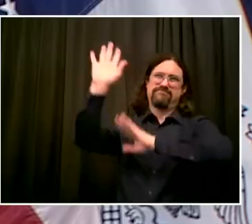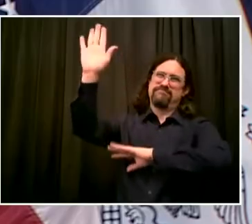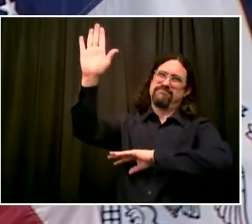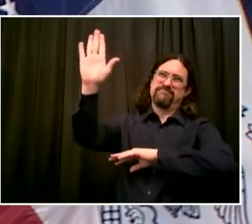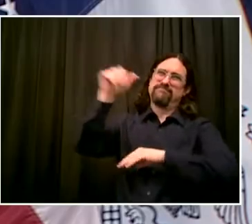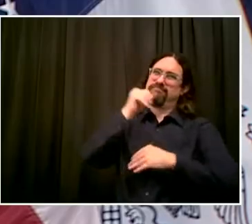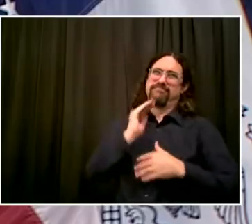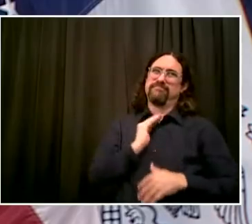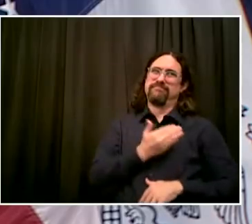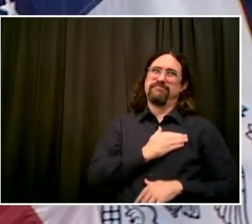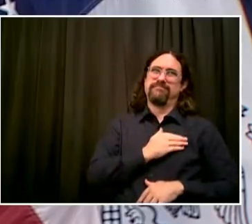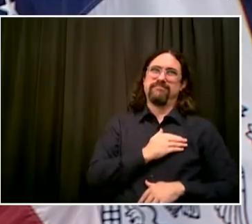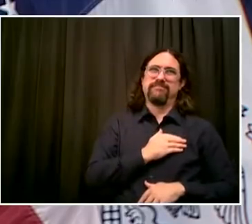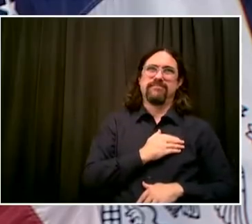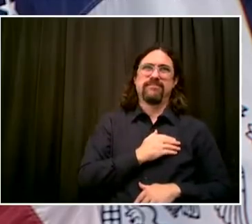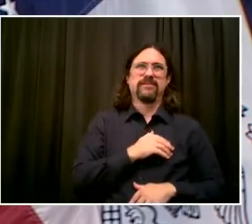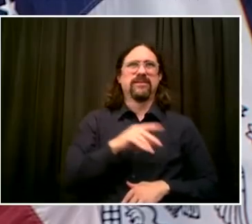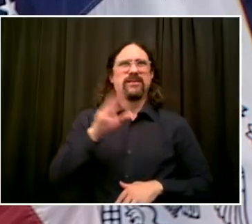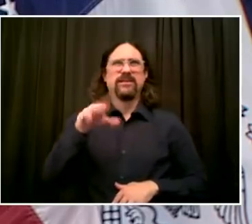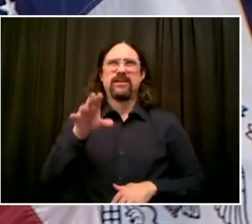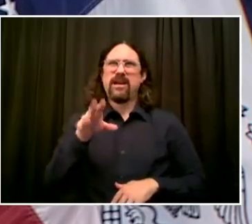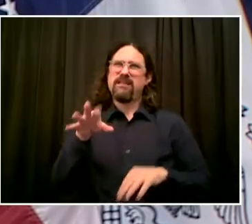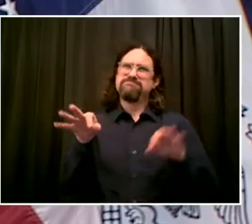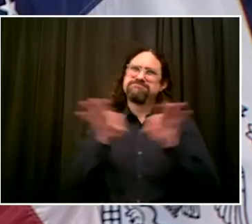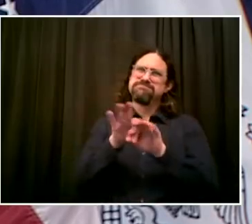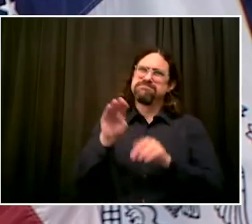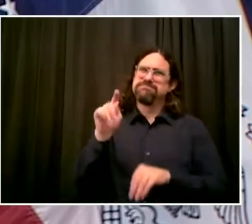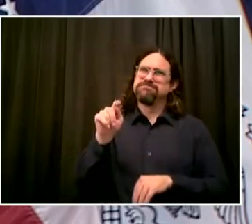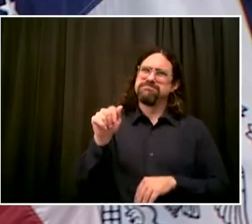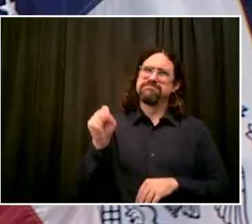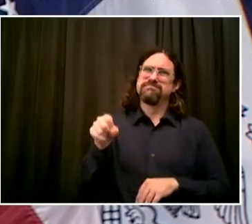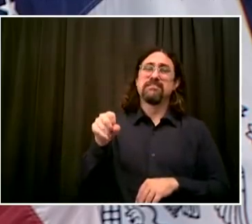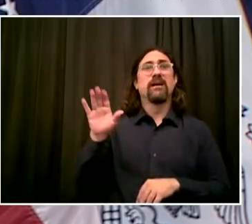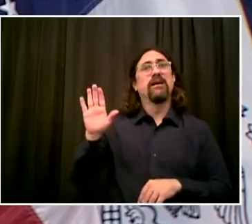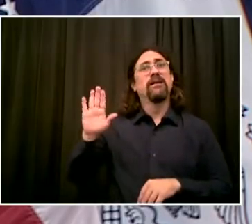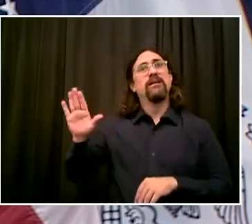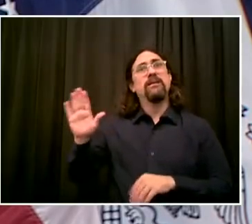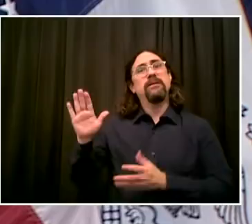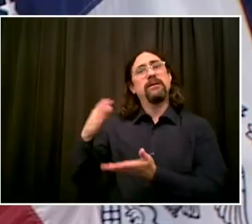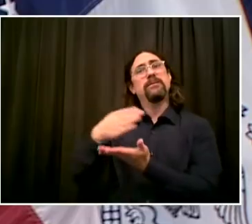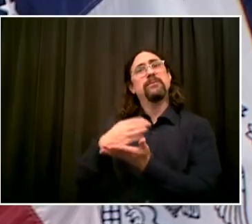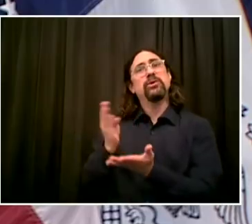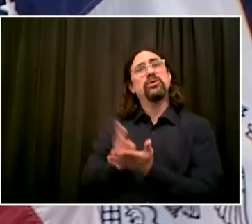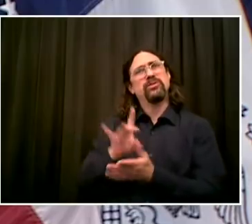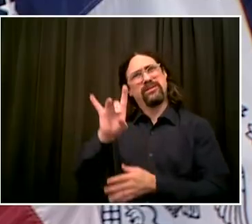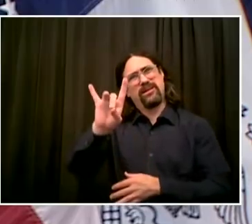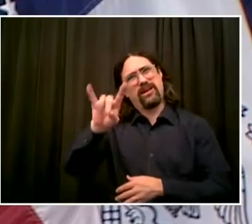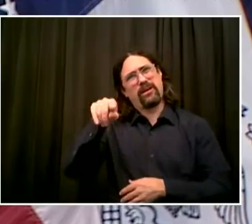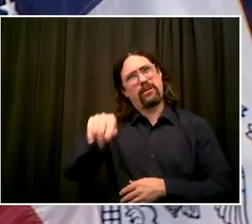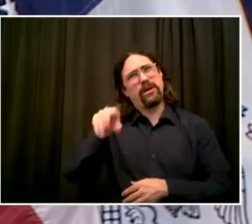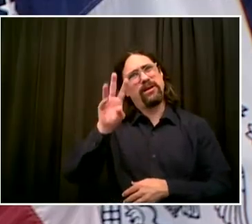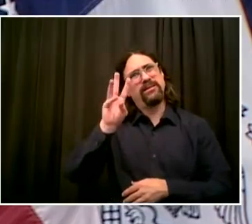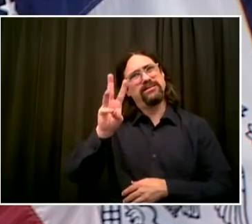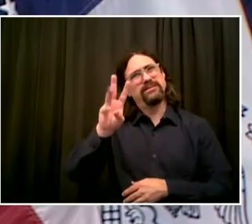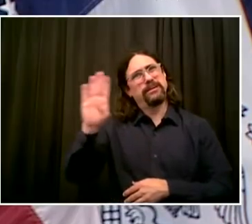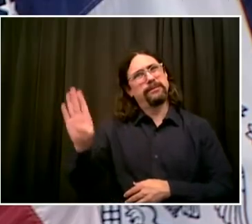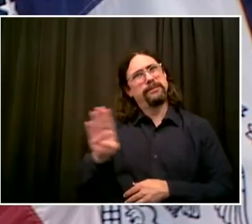QUESTION. IT IS NOT OUR JURISDICTION, YOU'RE RIG HT,WE